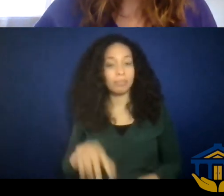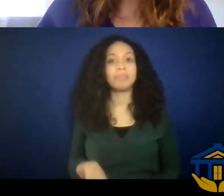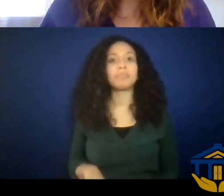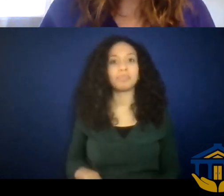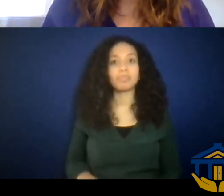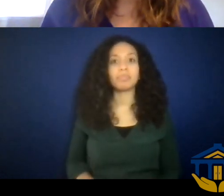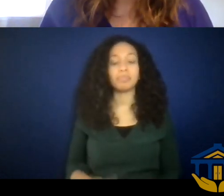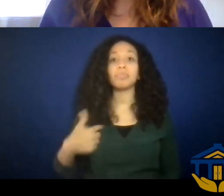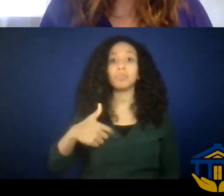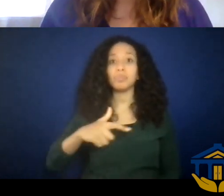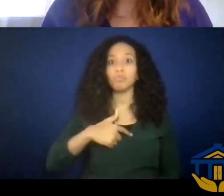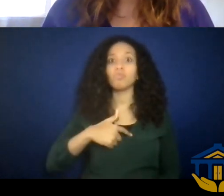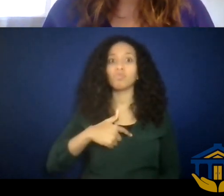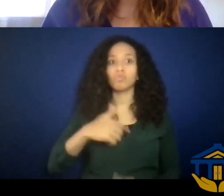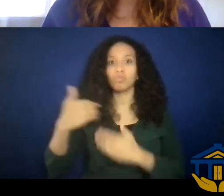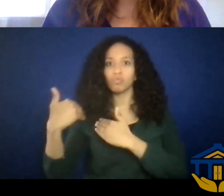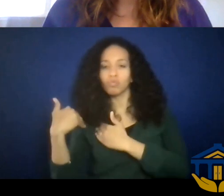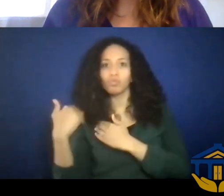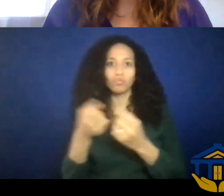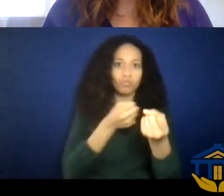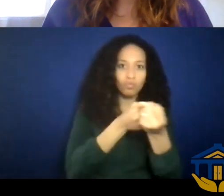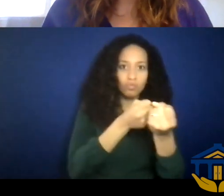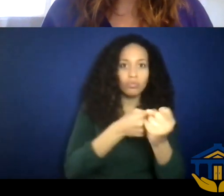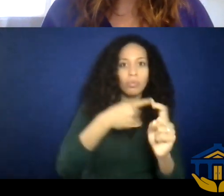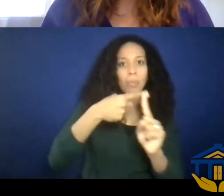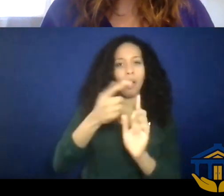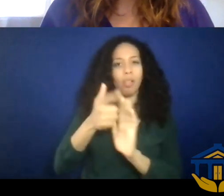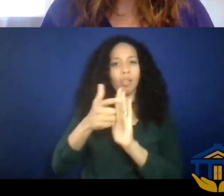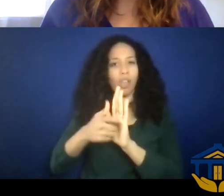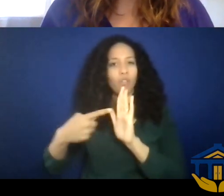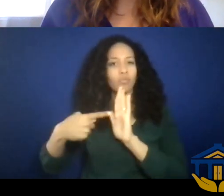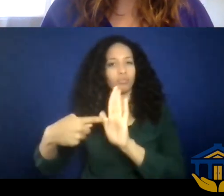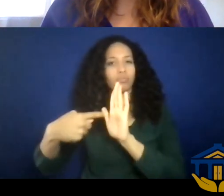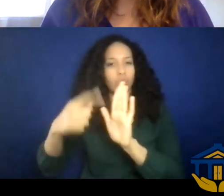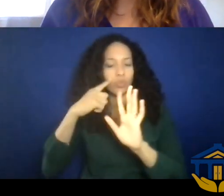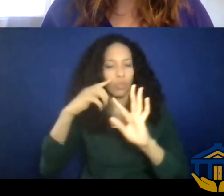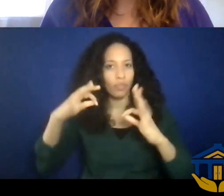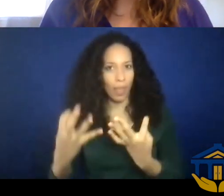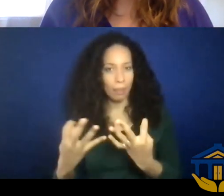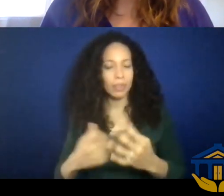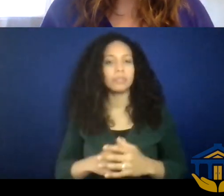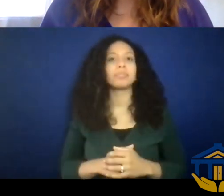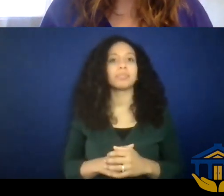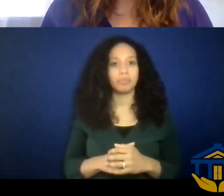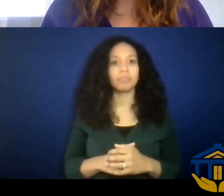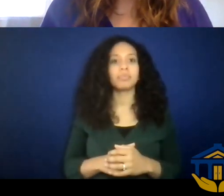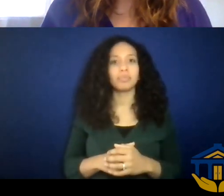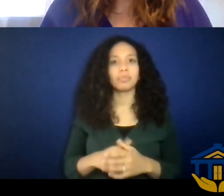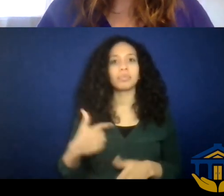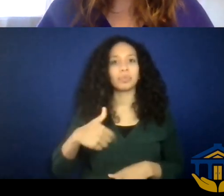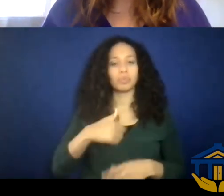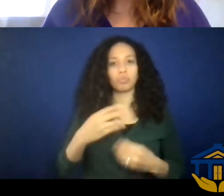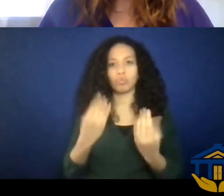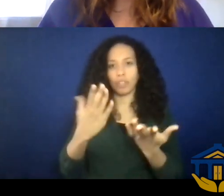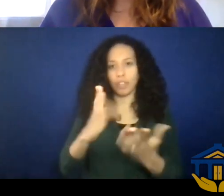and legal representation for families and we provide that direct service. We also do a lot